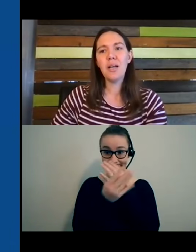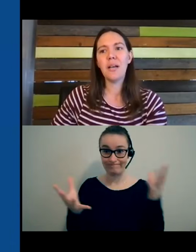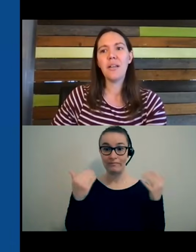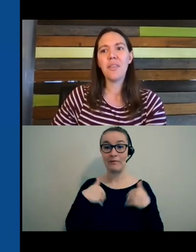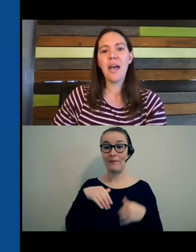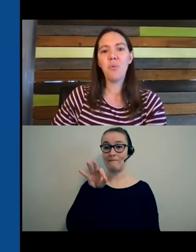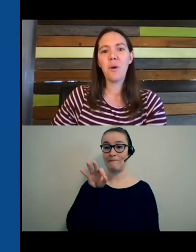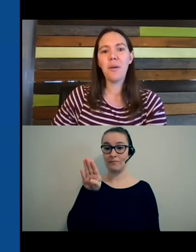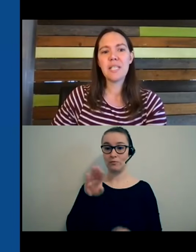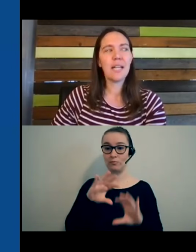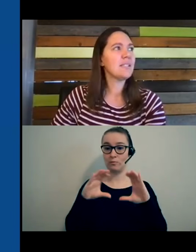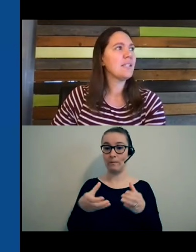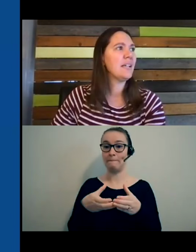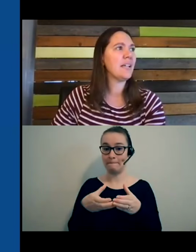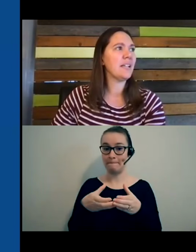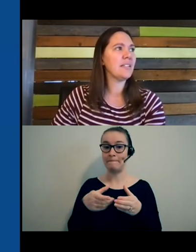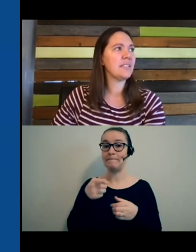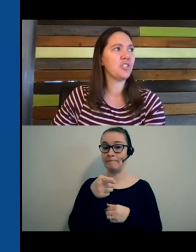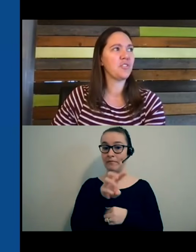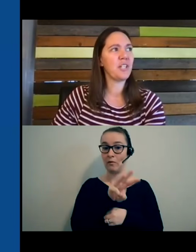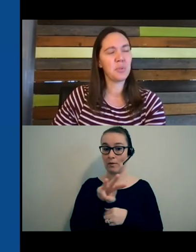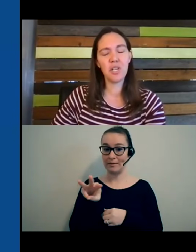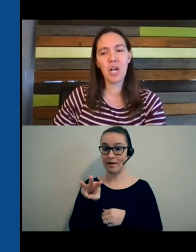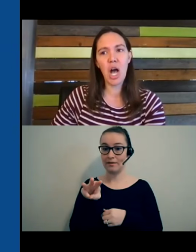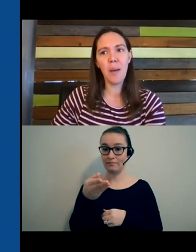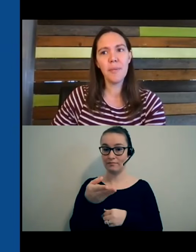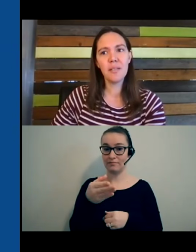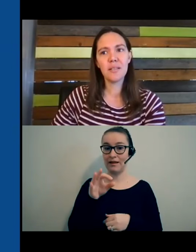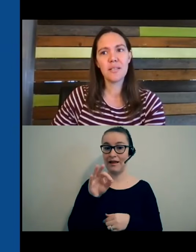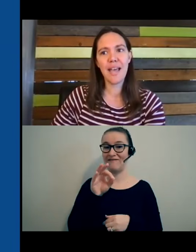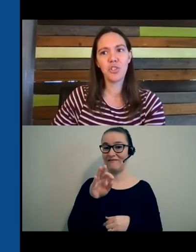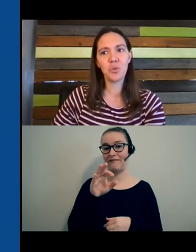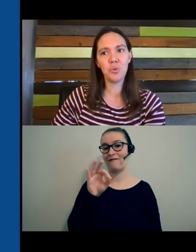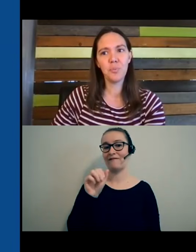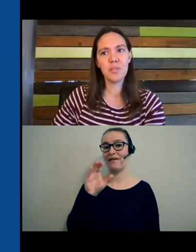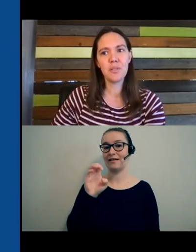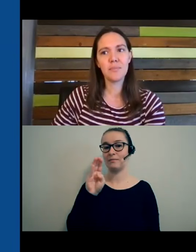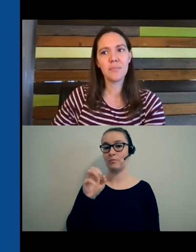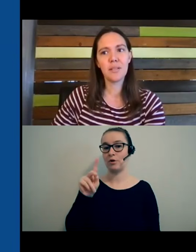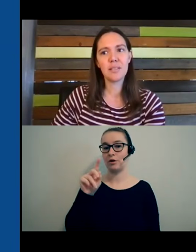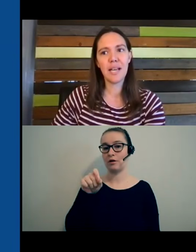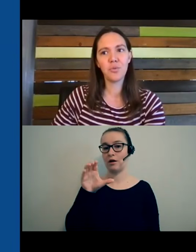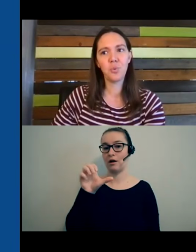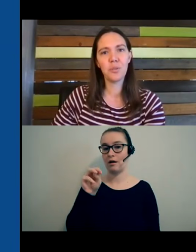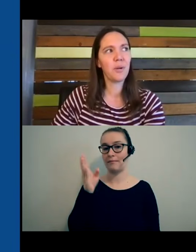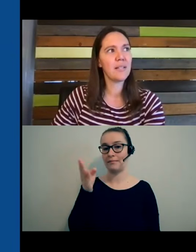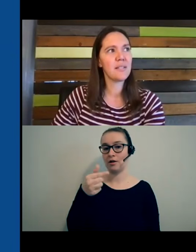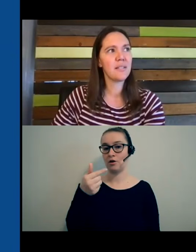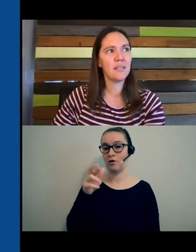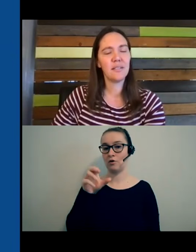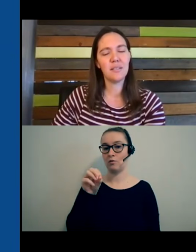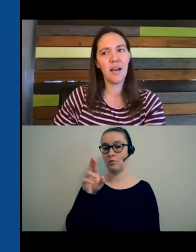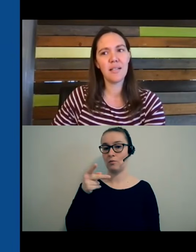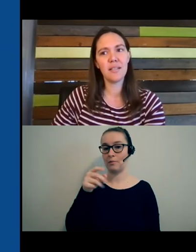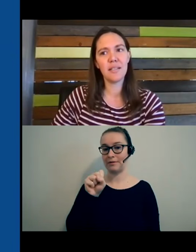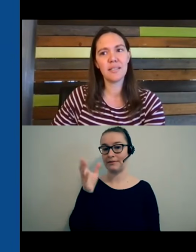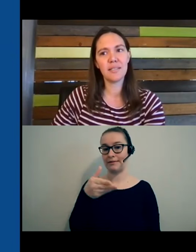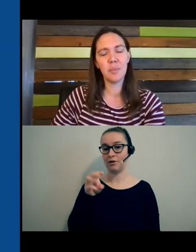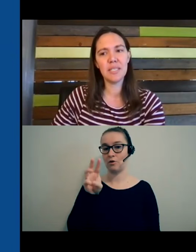That website is -- it's Facebook.com/groups/wordpress.accessibility.